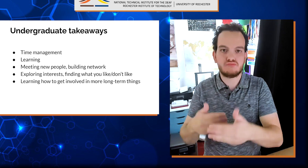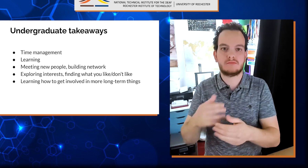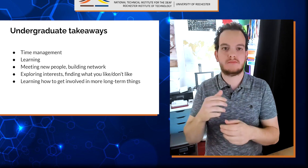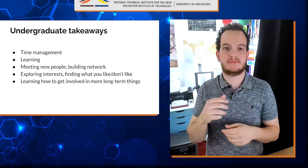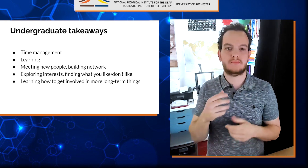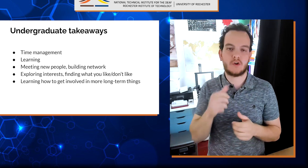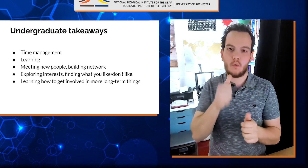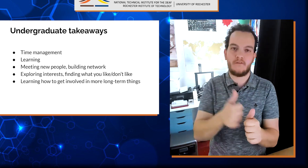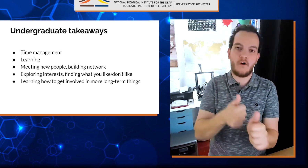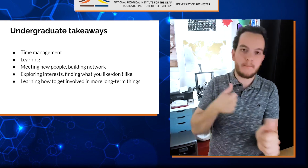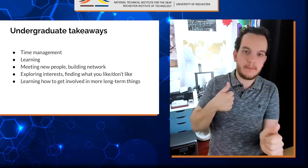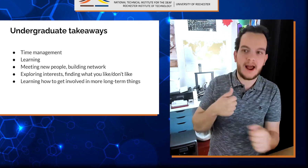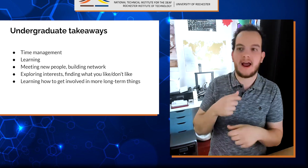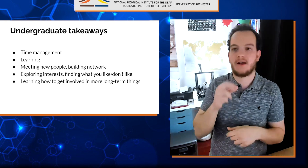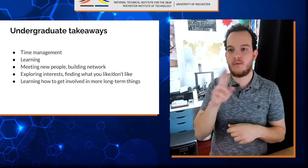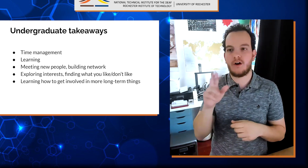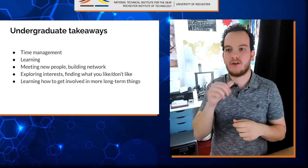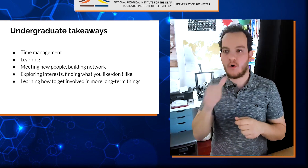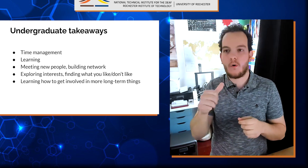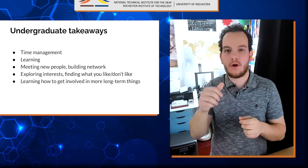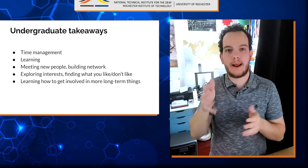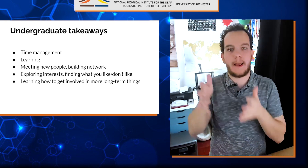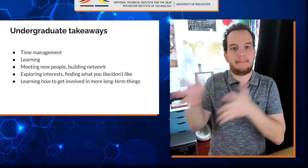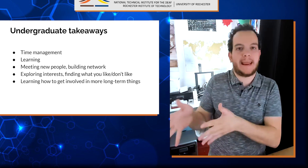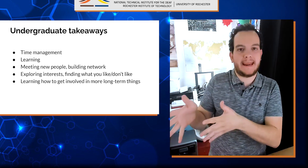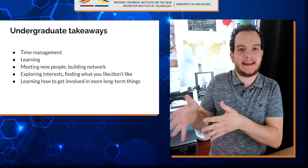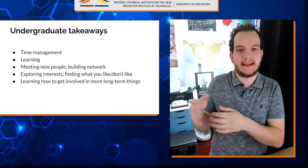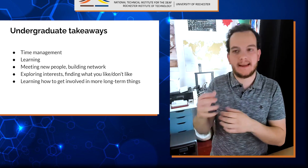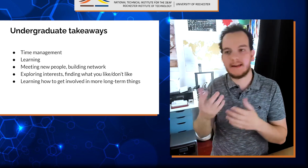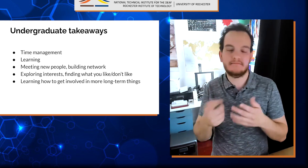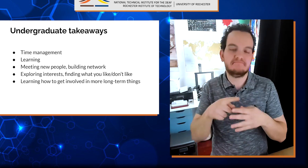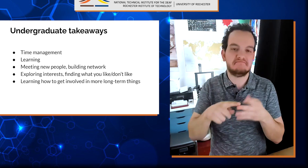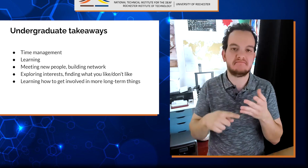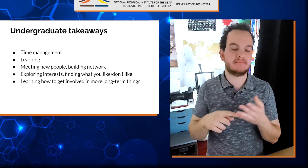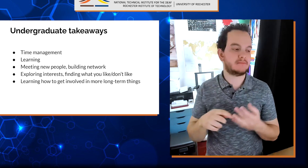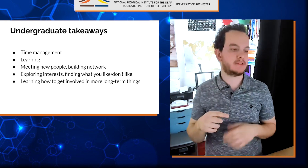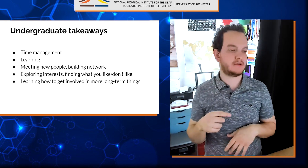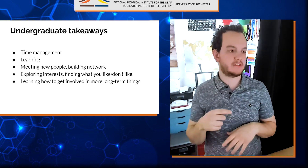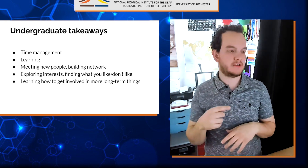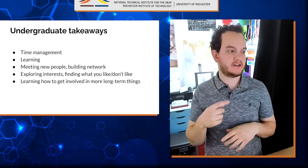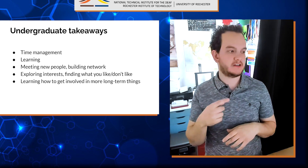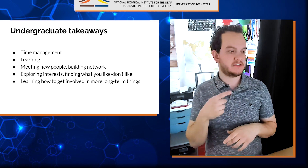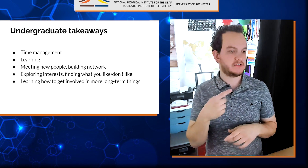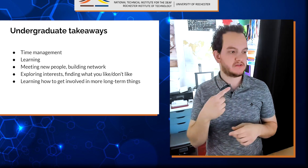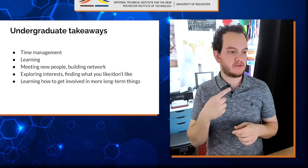There are different benchmarks or milestones that you'll want to complete,